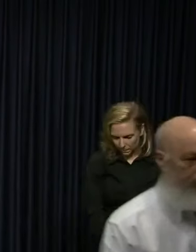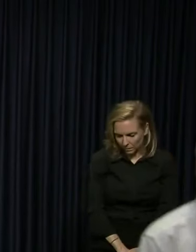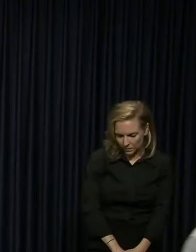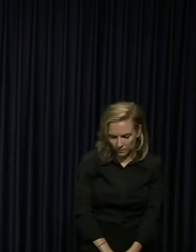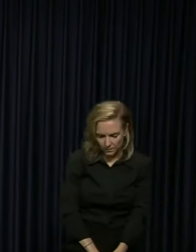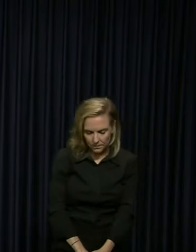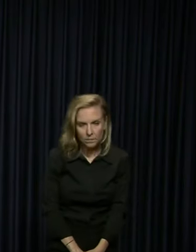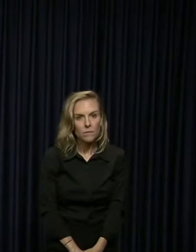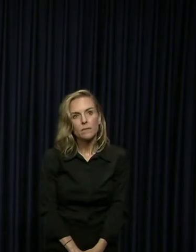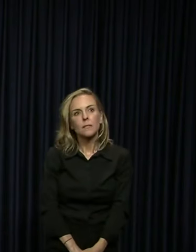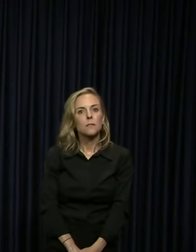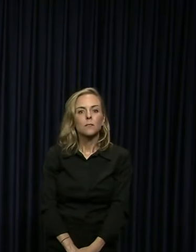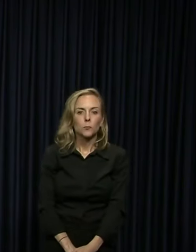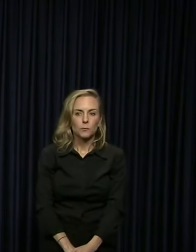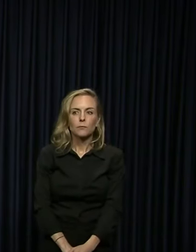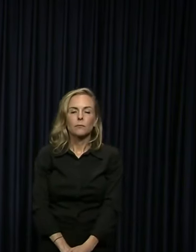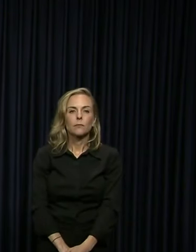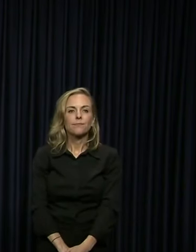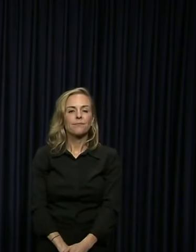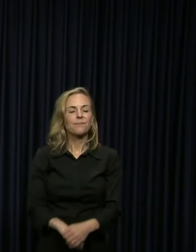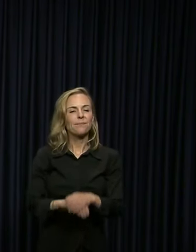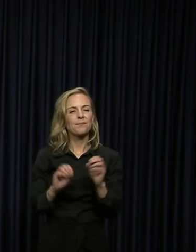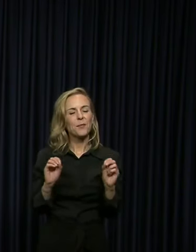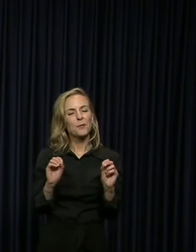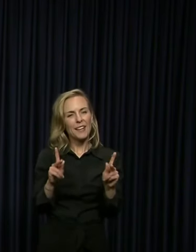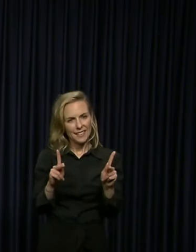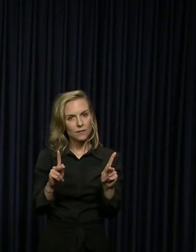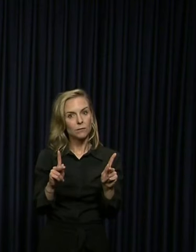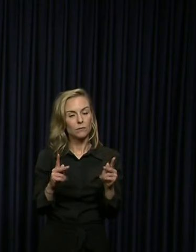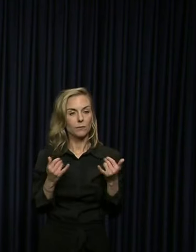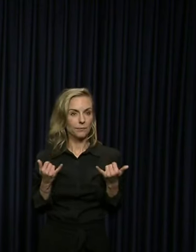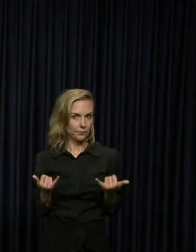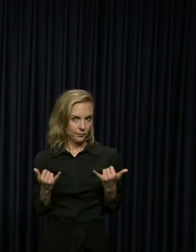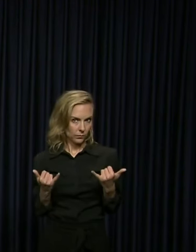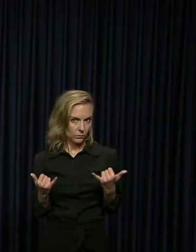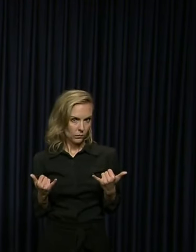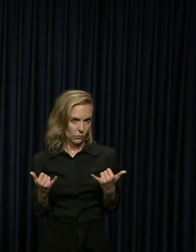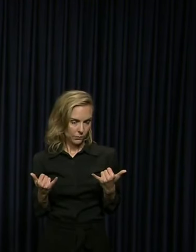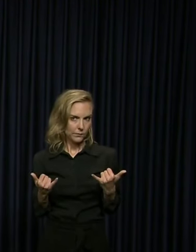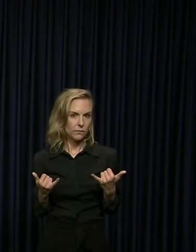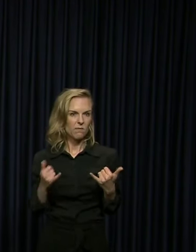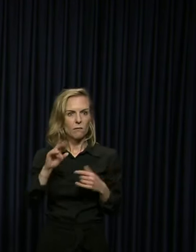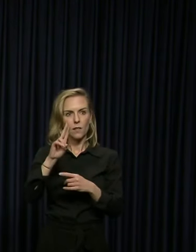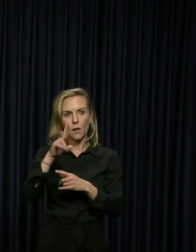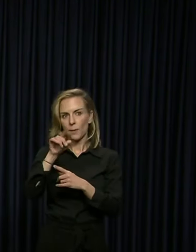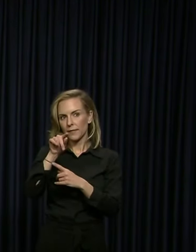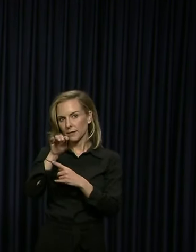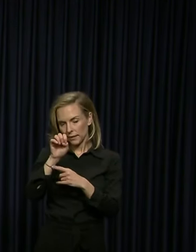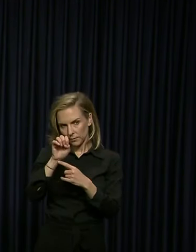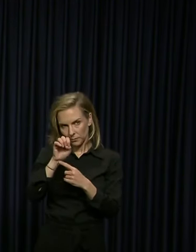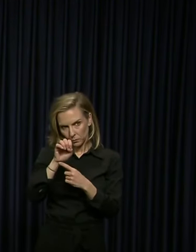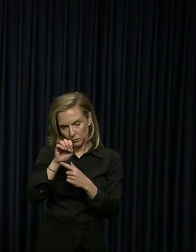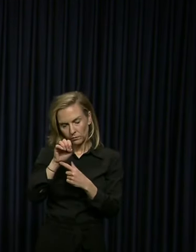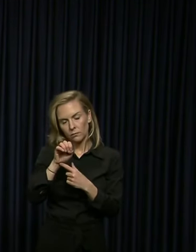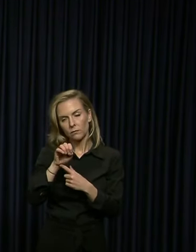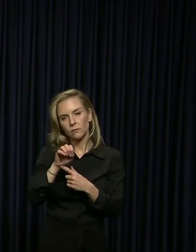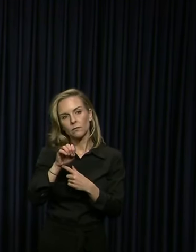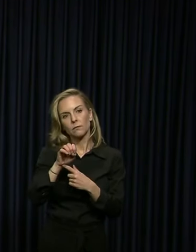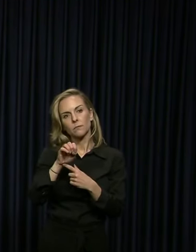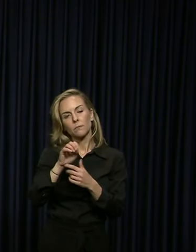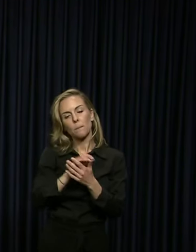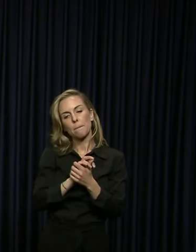OFFICIAL NUMBER IS 917.